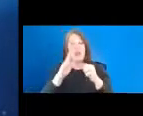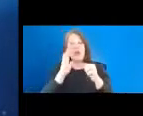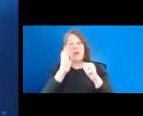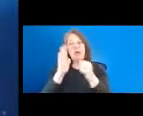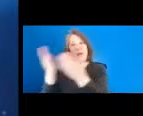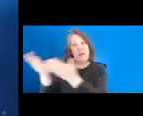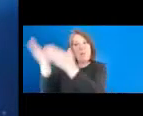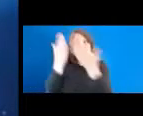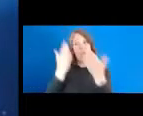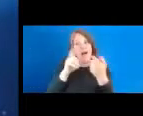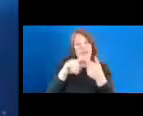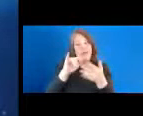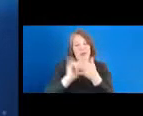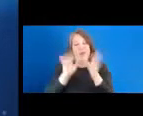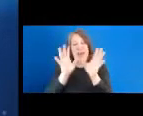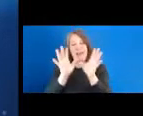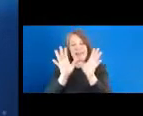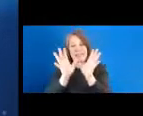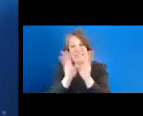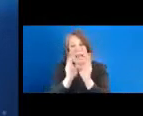for anything. 16:25:11 And when you are brought to that